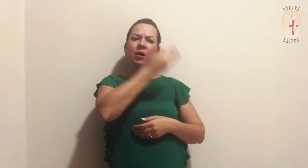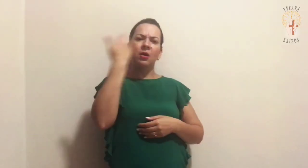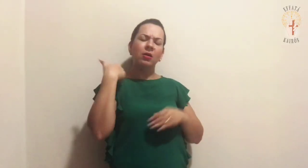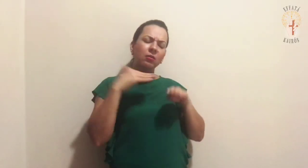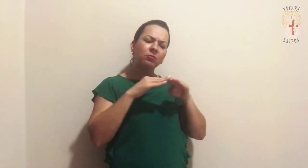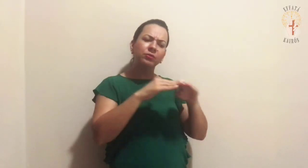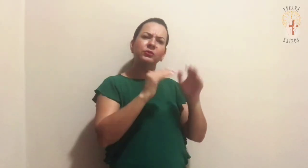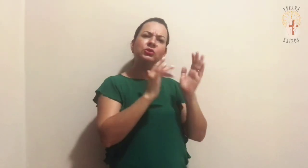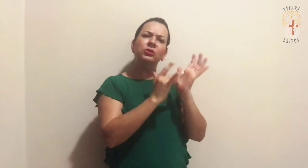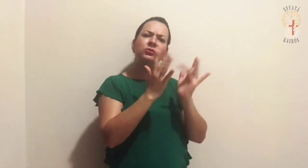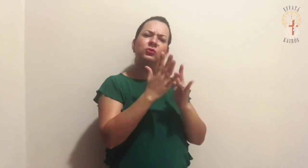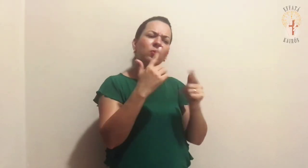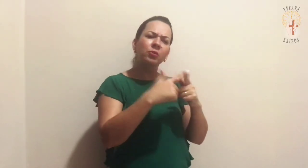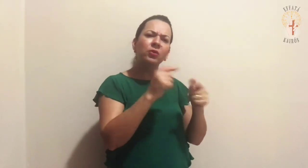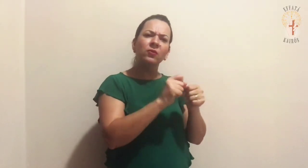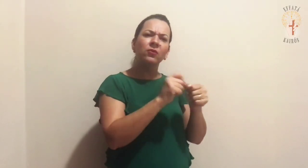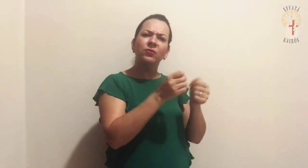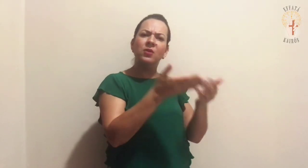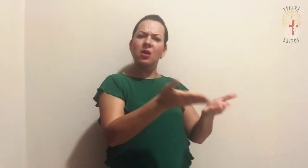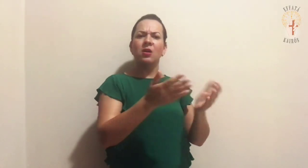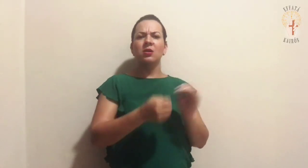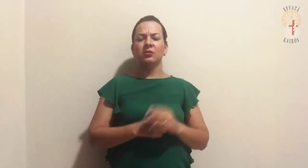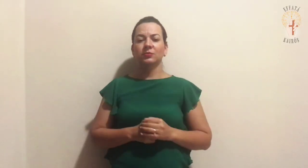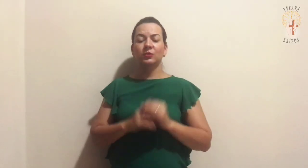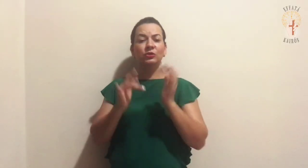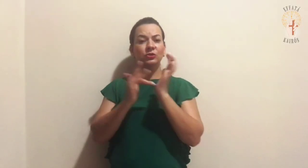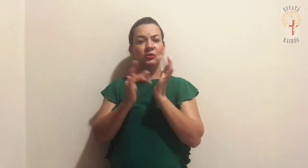Your Mother said, "Son, why did you do this to us?"